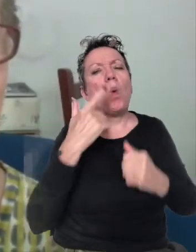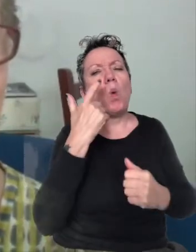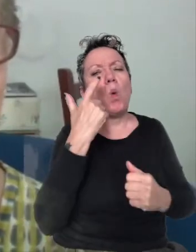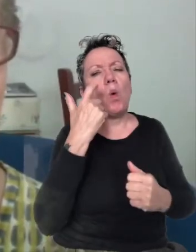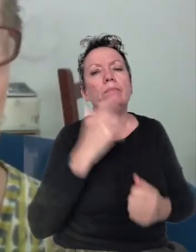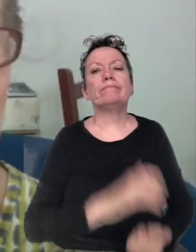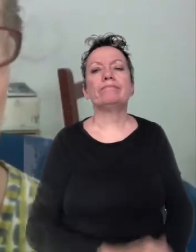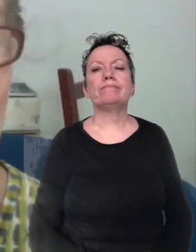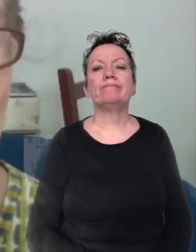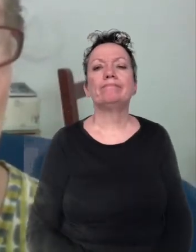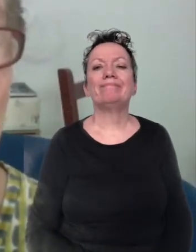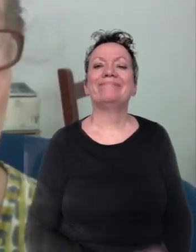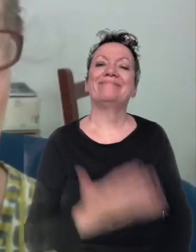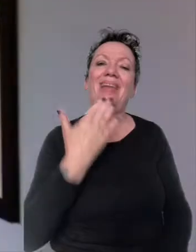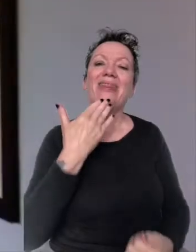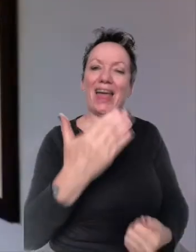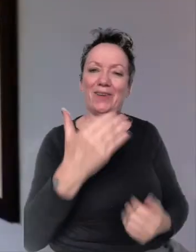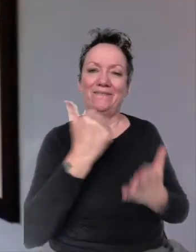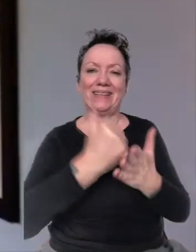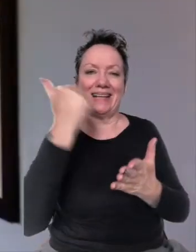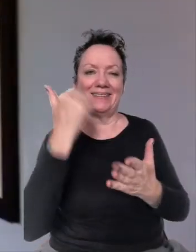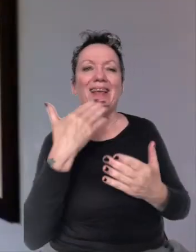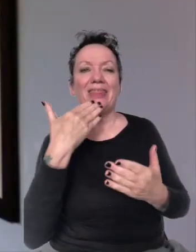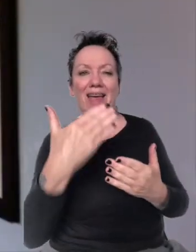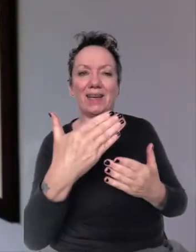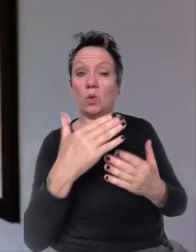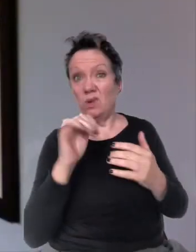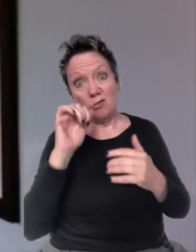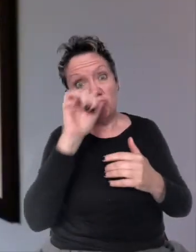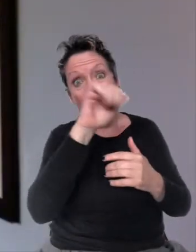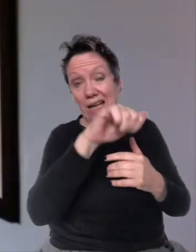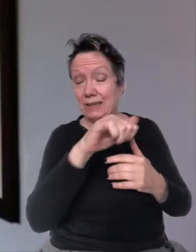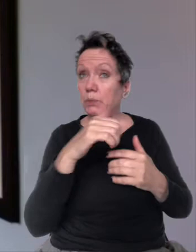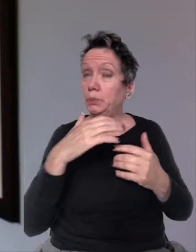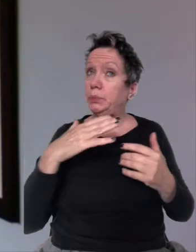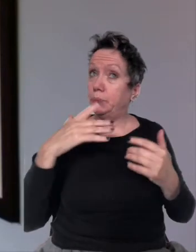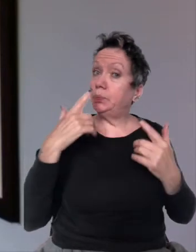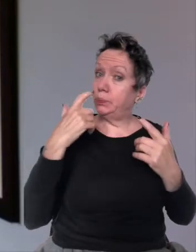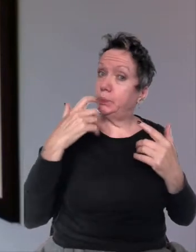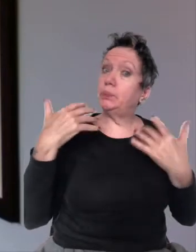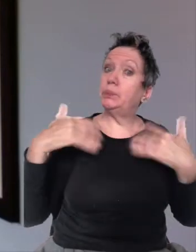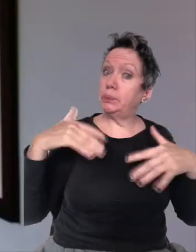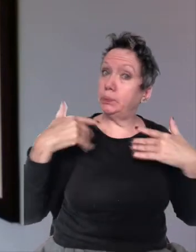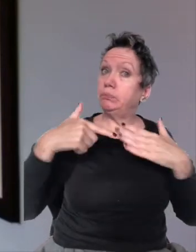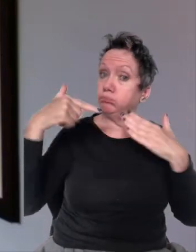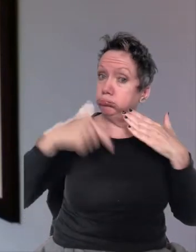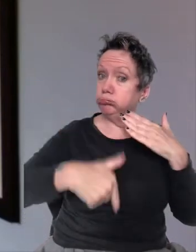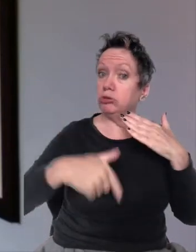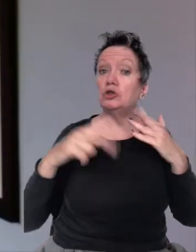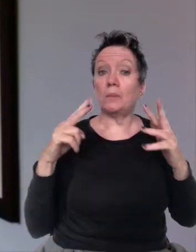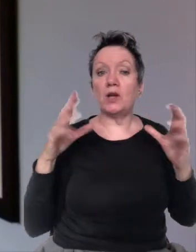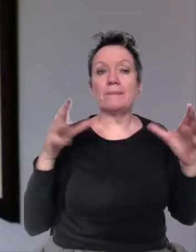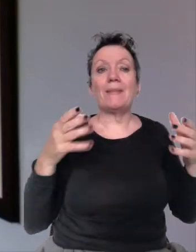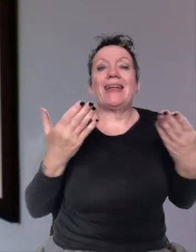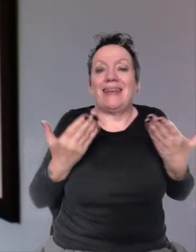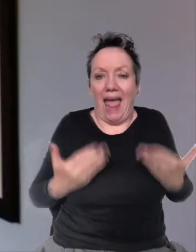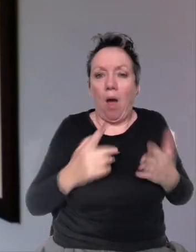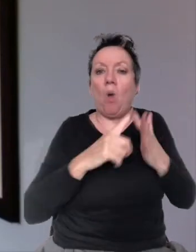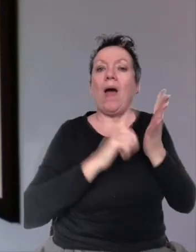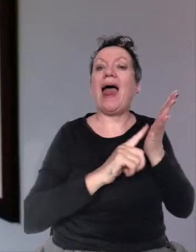That was fantastic. Thank you so much tense here. And of course, yeah. Loads more to talk about, indeed. Um, I'm now going to hand over to Allie, who's going to tell us a bit about